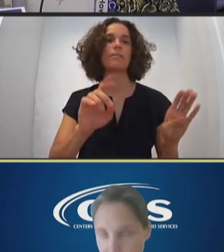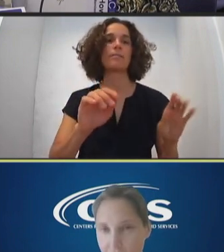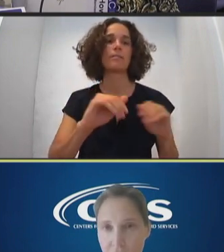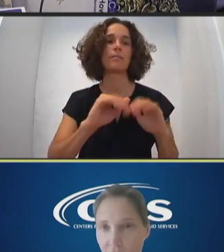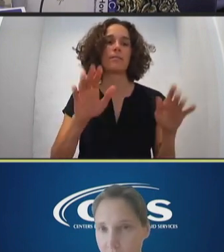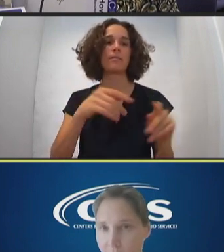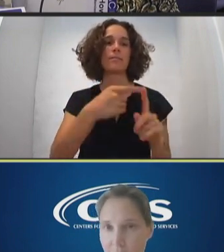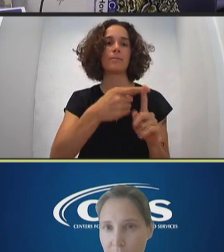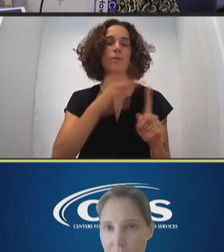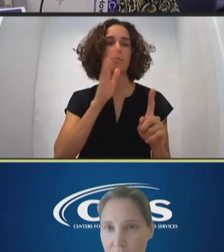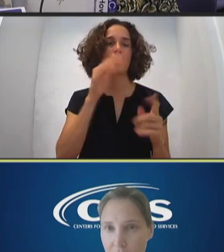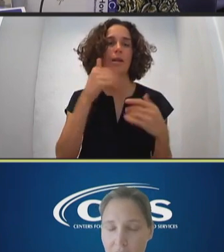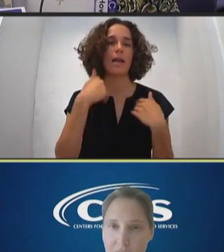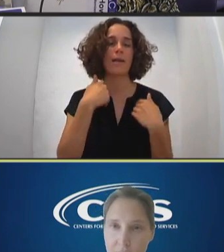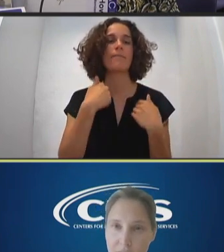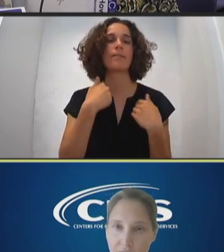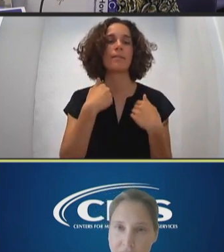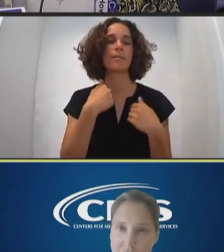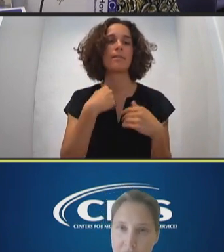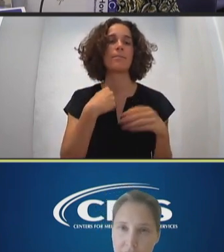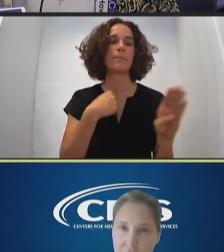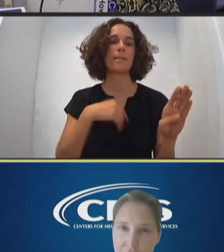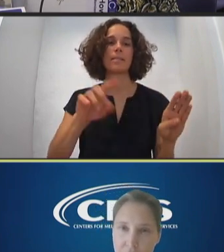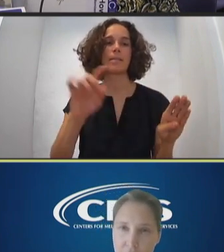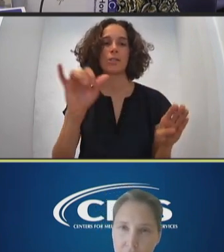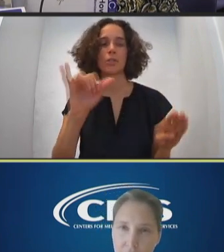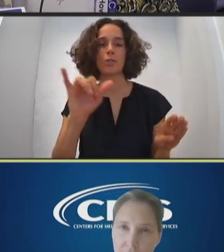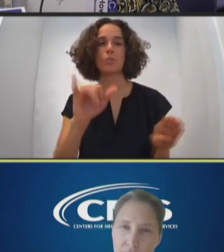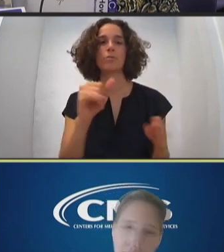Not all them but some have the D coverage as well. So,